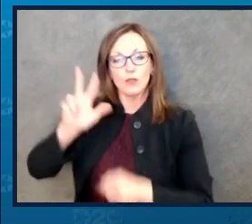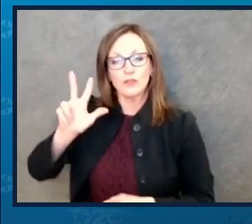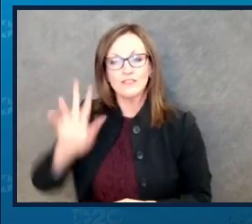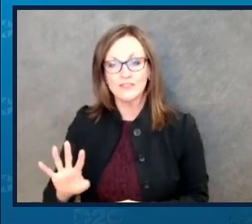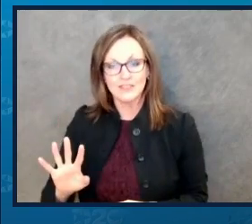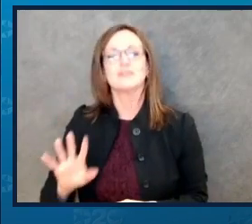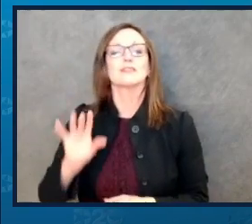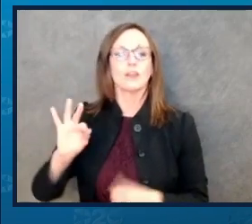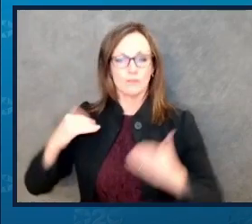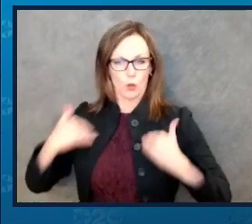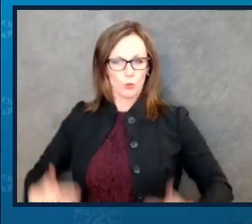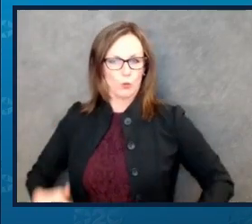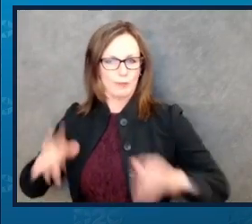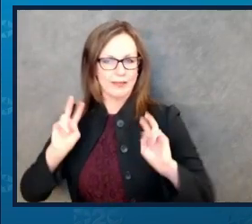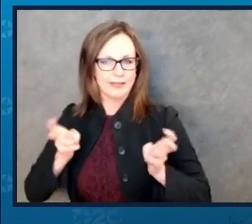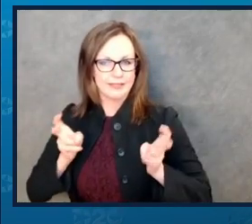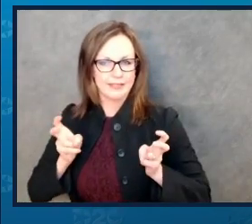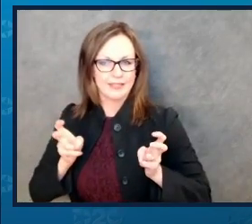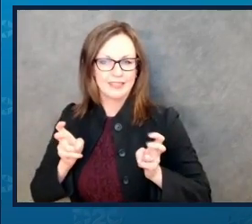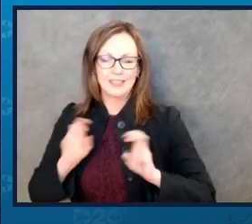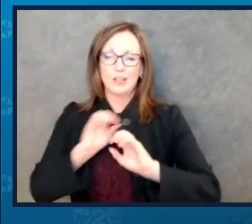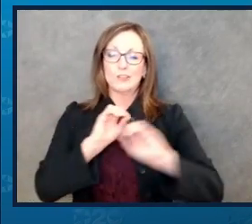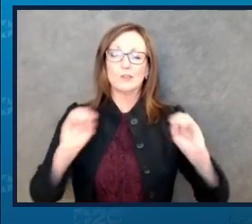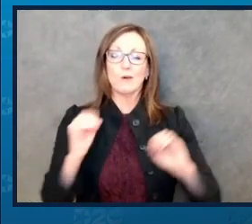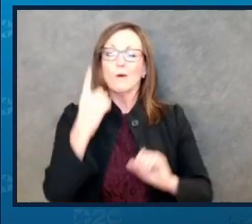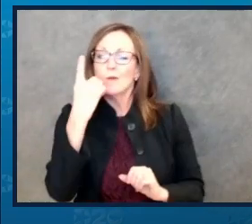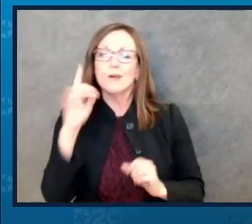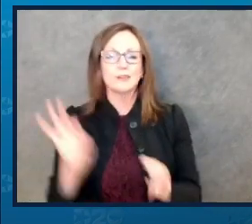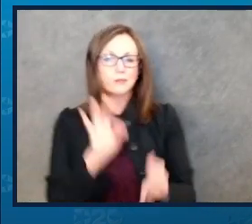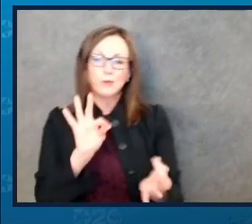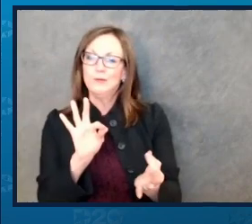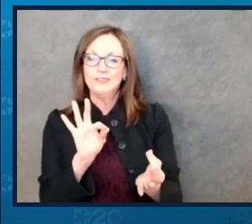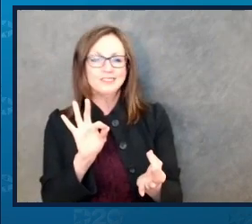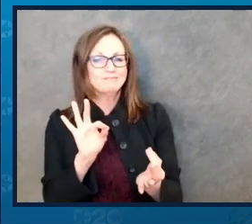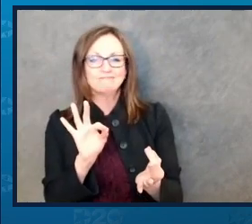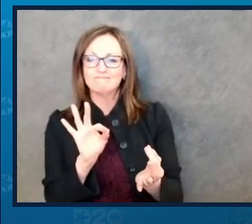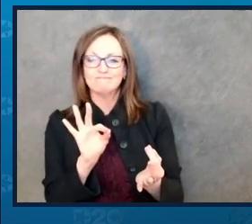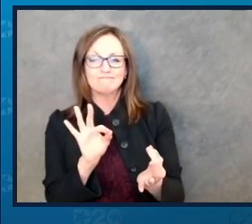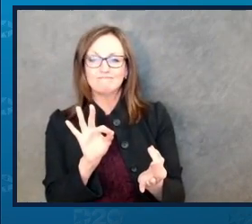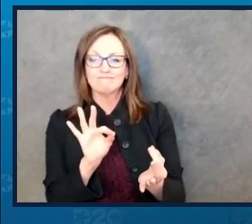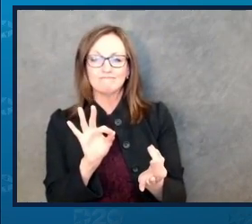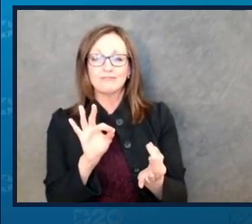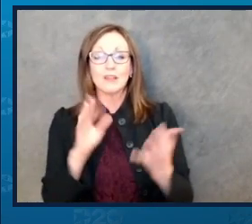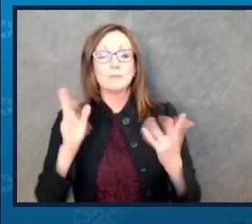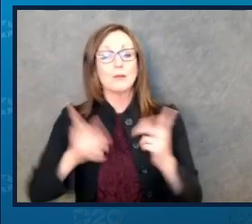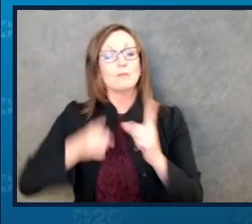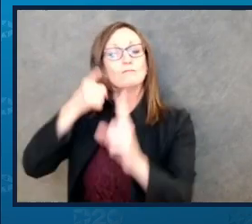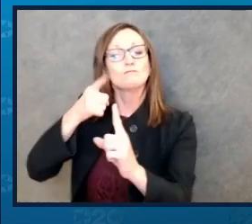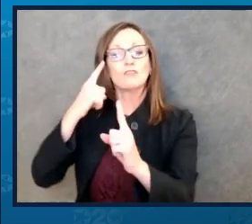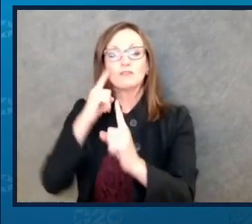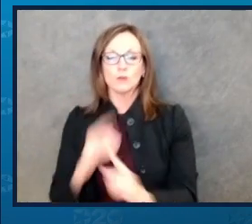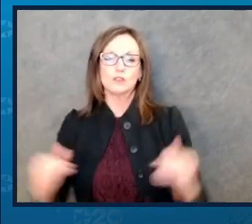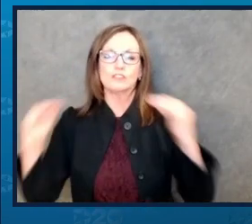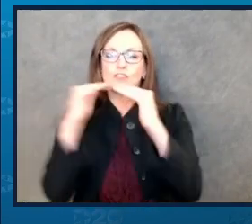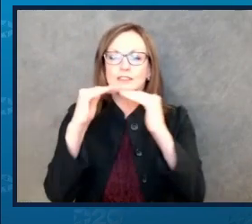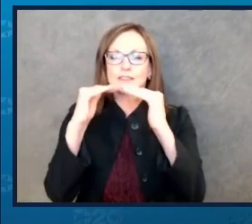NOTHING IS, BUT IT IS THE